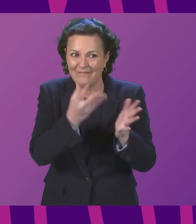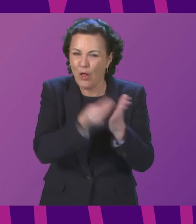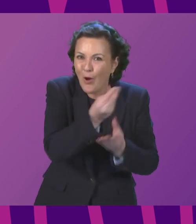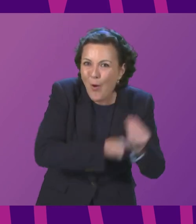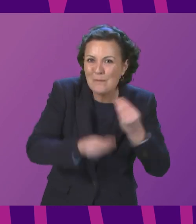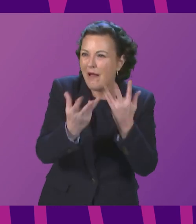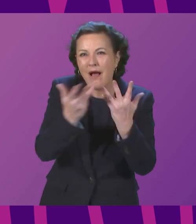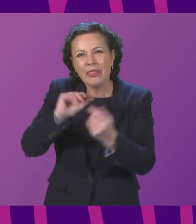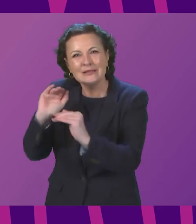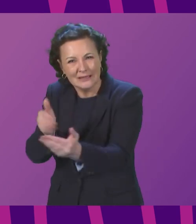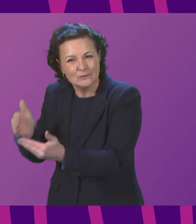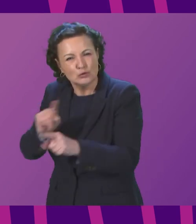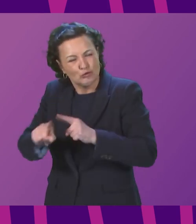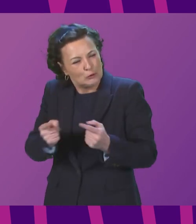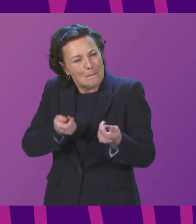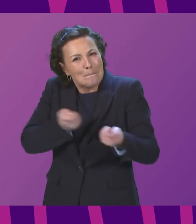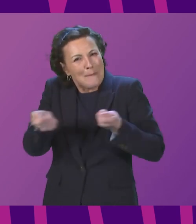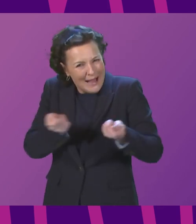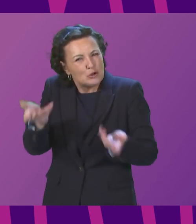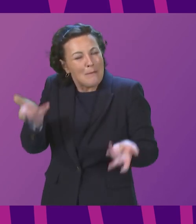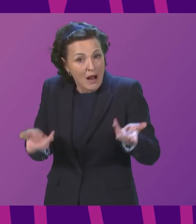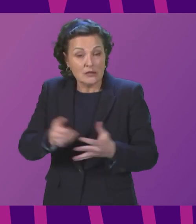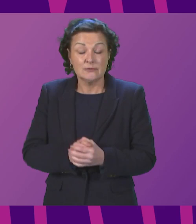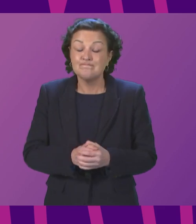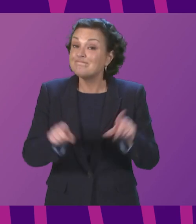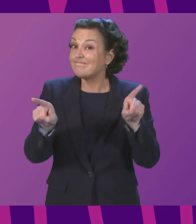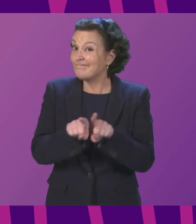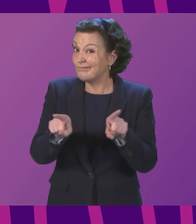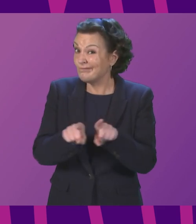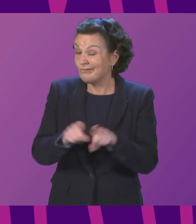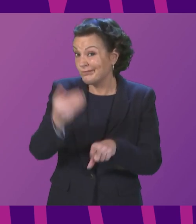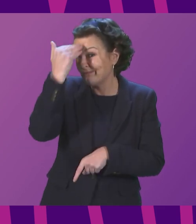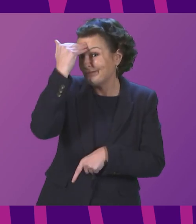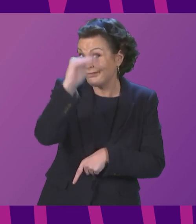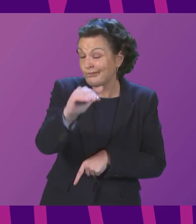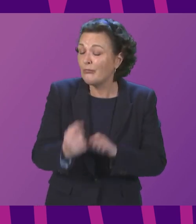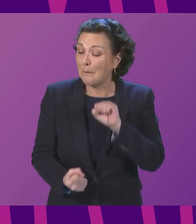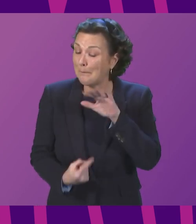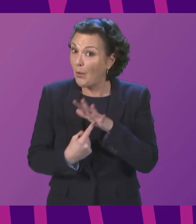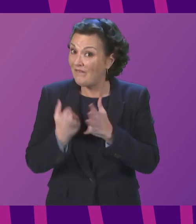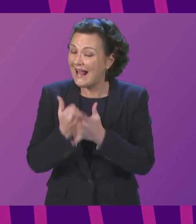We are also proposing an important change to the advice on testing. Let me again be